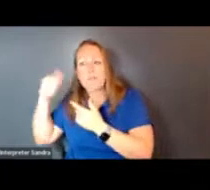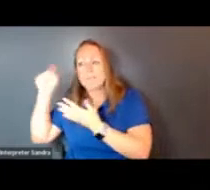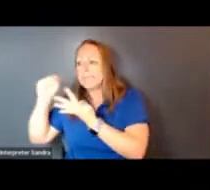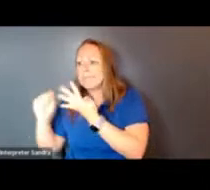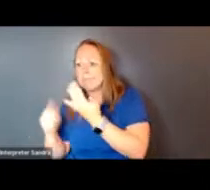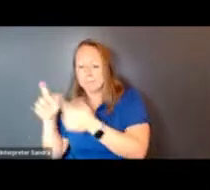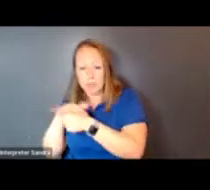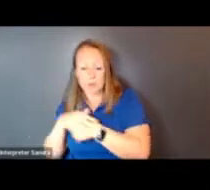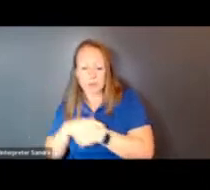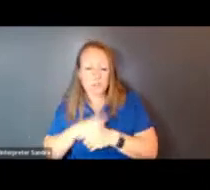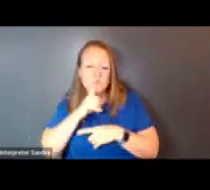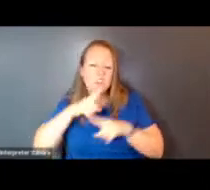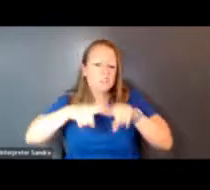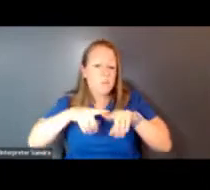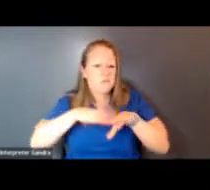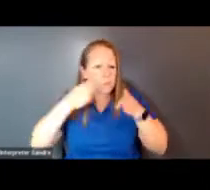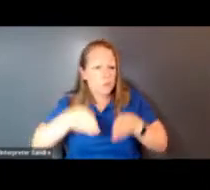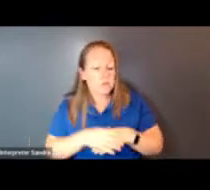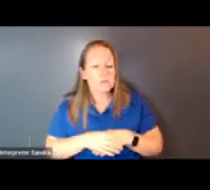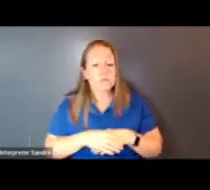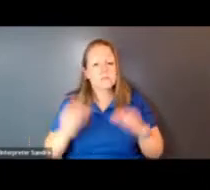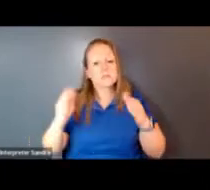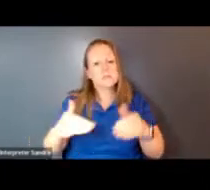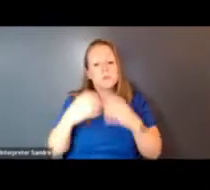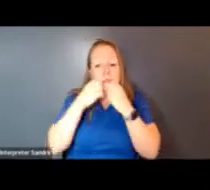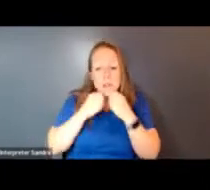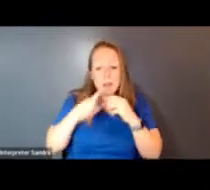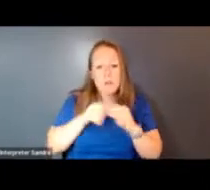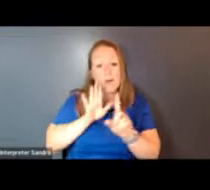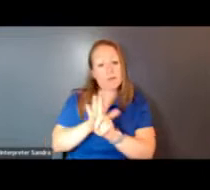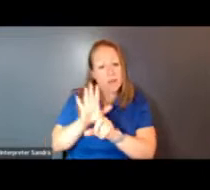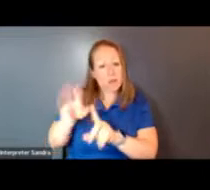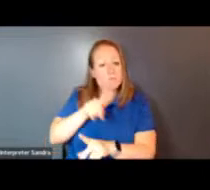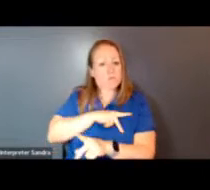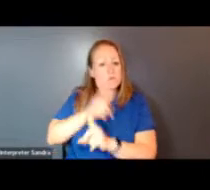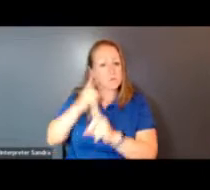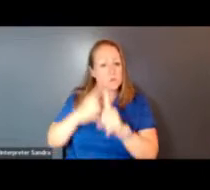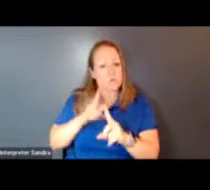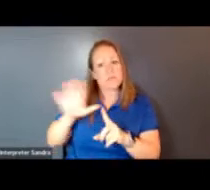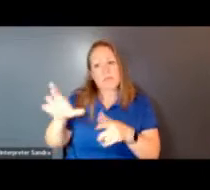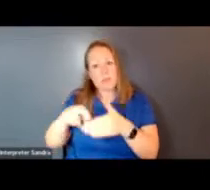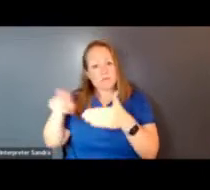be somebody who cares a lot about the participants goals and their own personal outcomes. And is really there to help